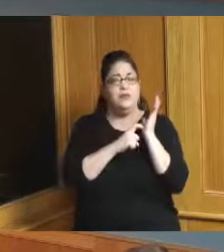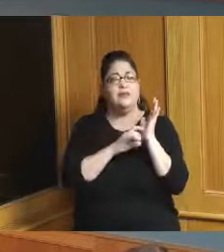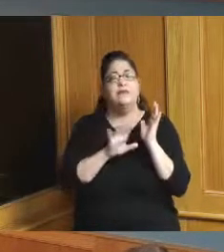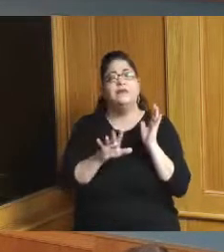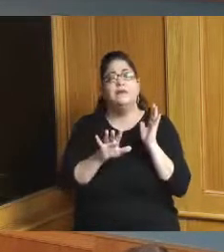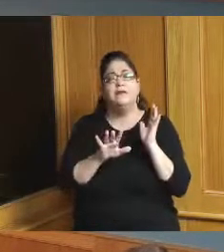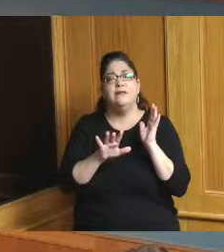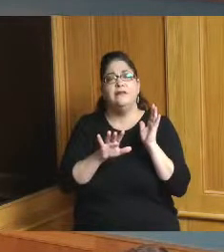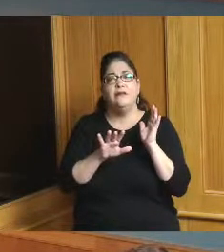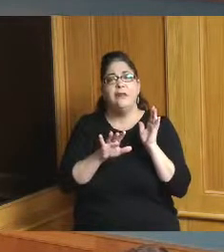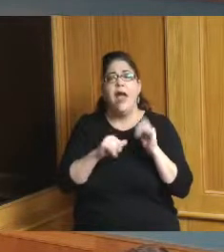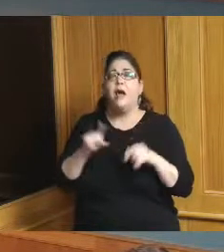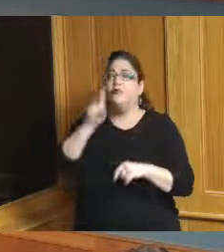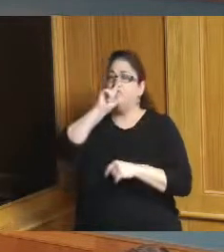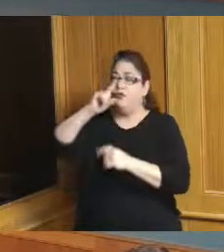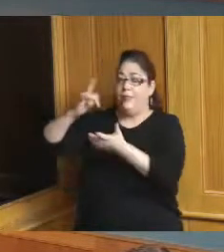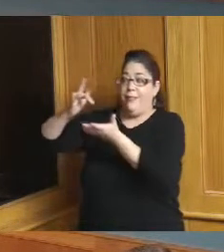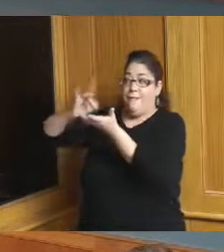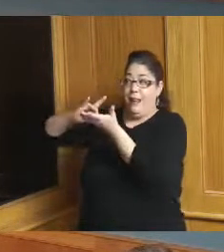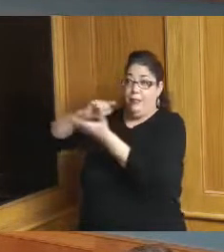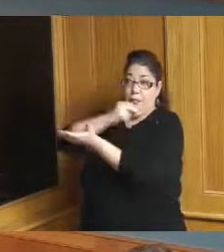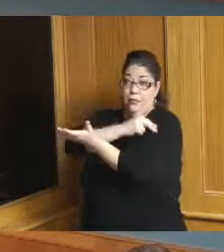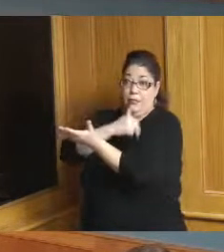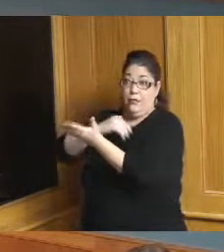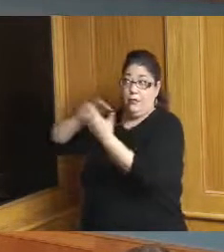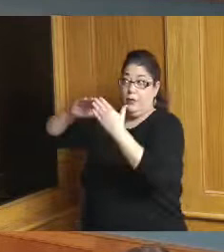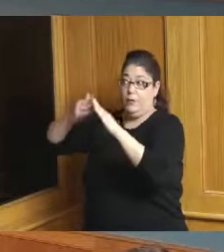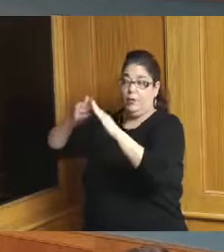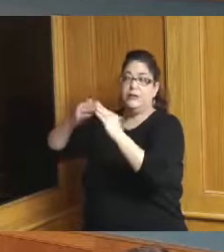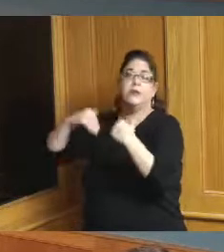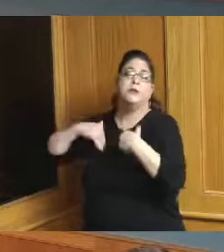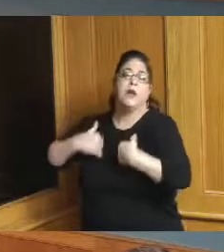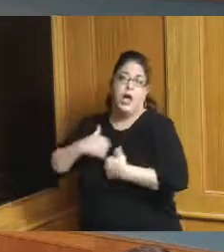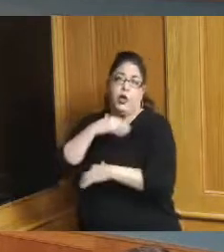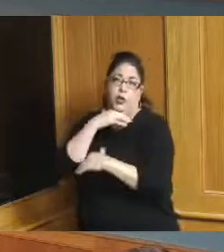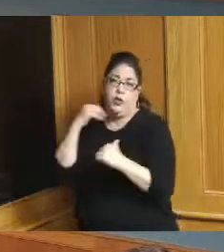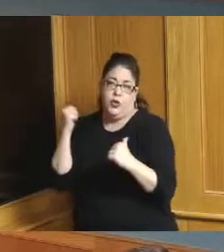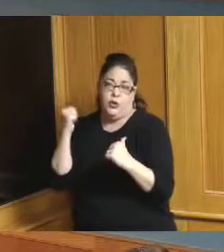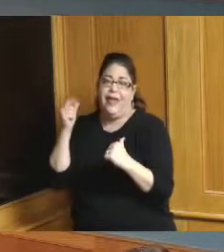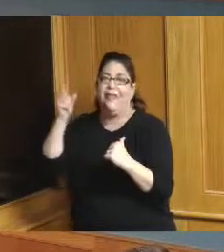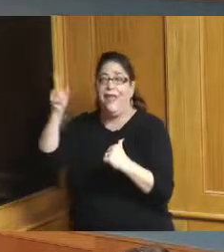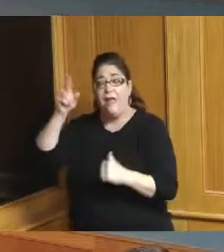sure the medical community is very tired right they have talked about it and asked about it